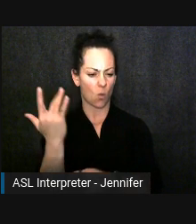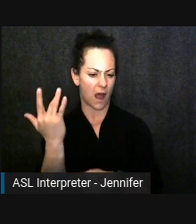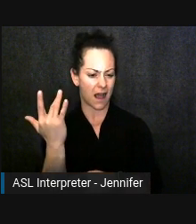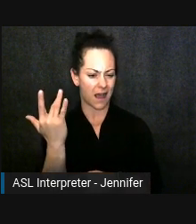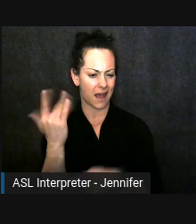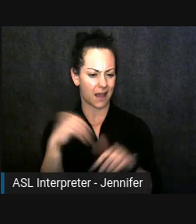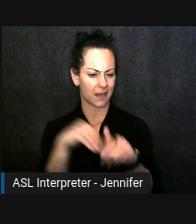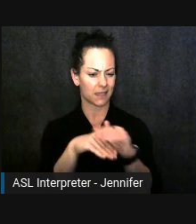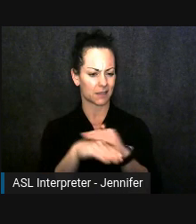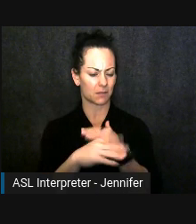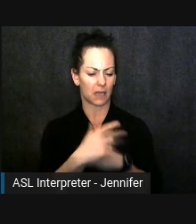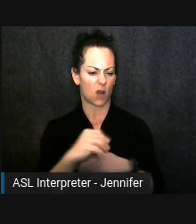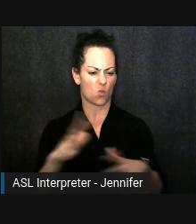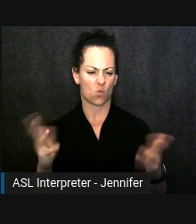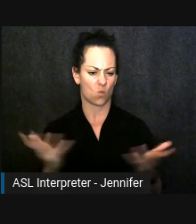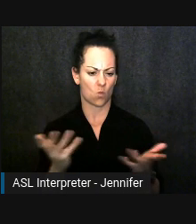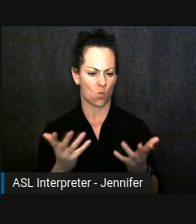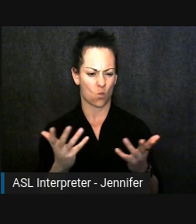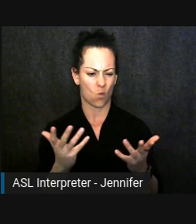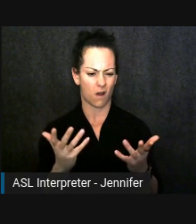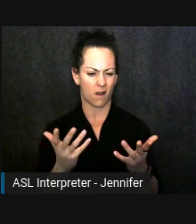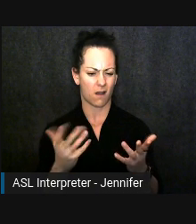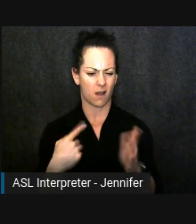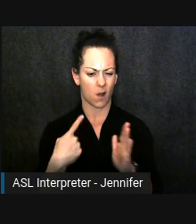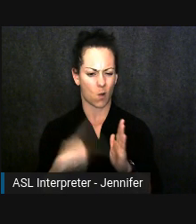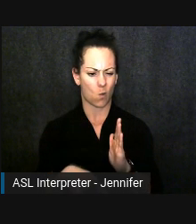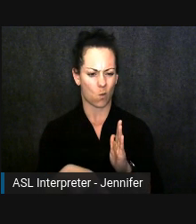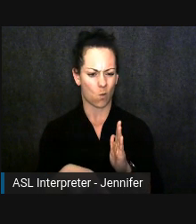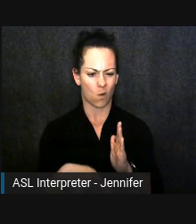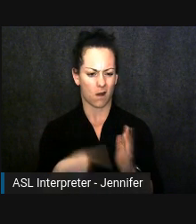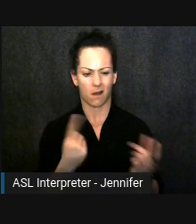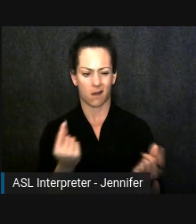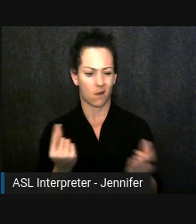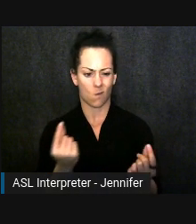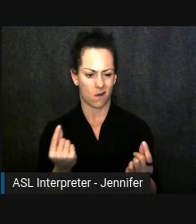Who are we designing for? Why is it important that we make these things accessible?